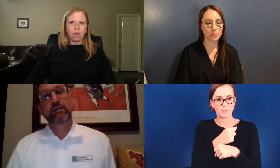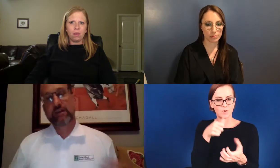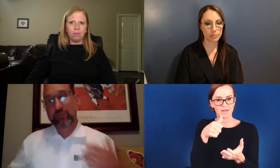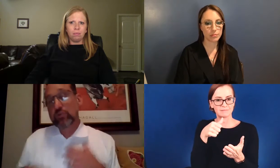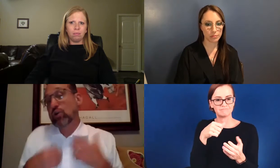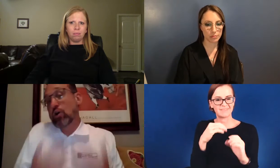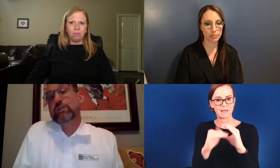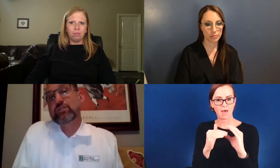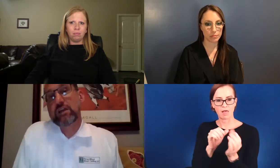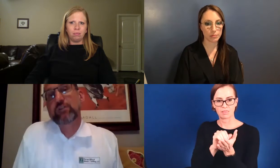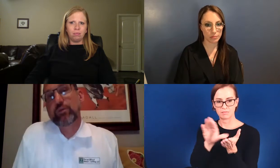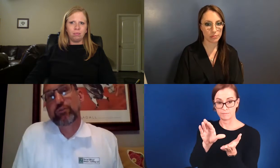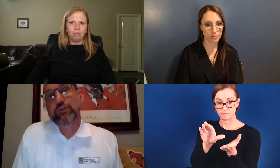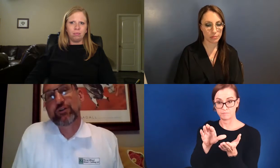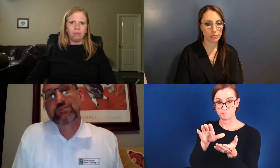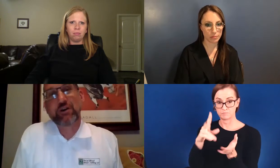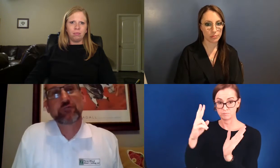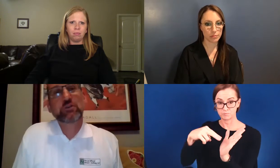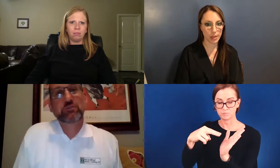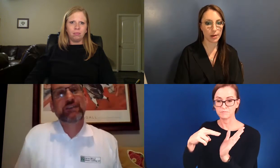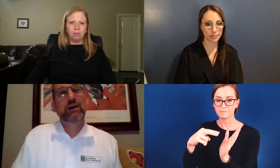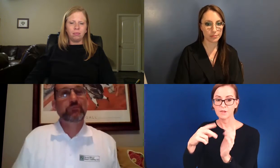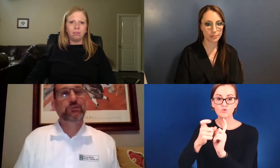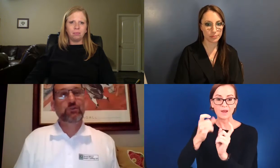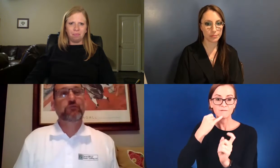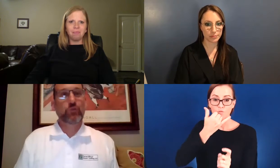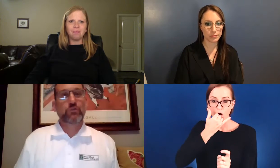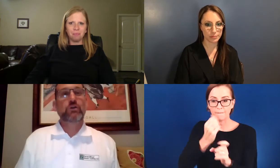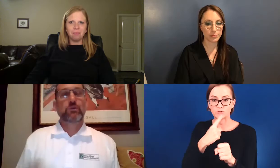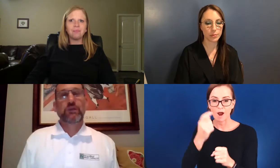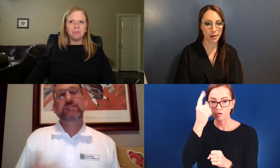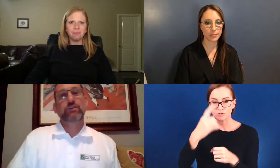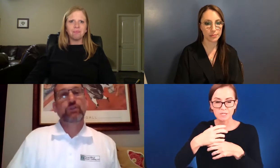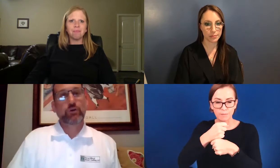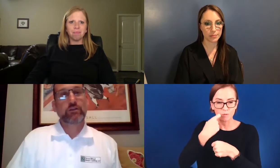And in that, so you can always create the paper trail yourself, you don't need them to do it for you, but that's how you do it,